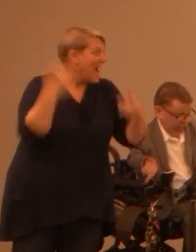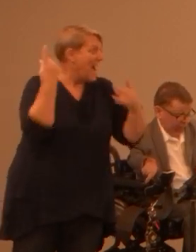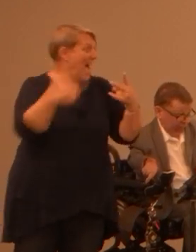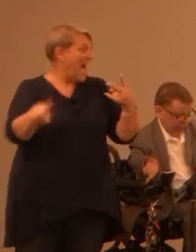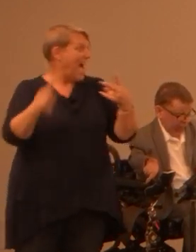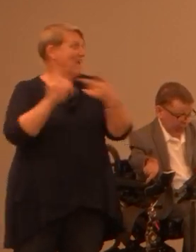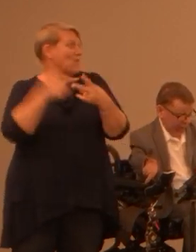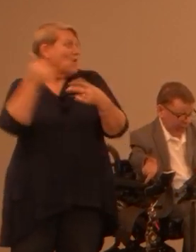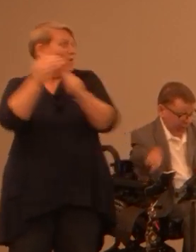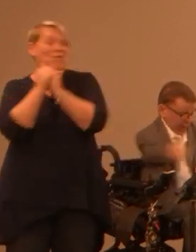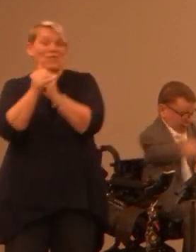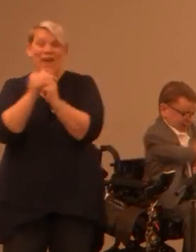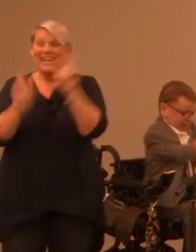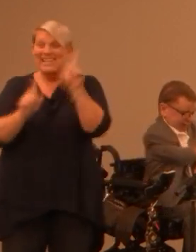the City of Cockburn.